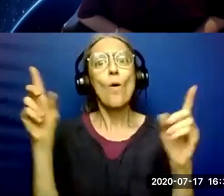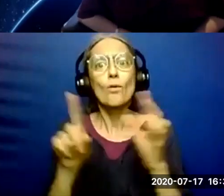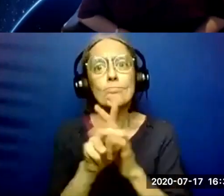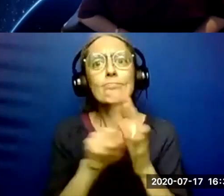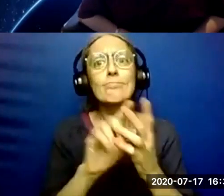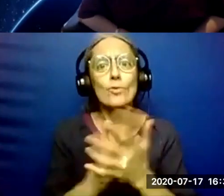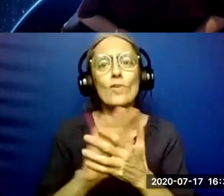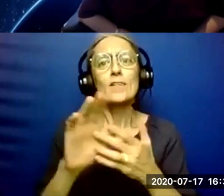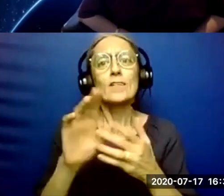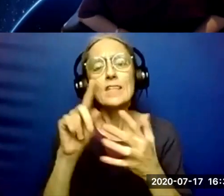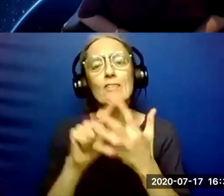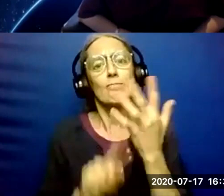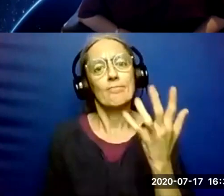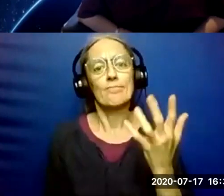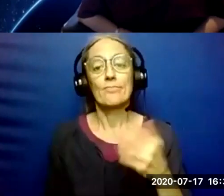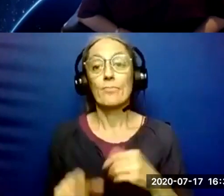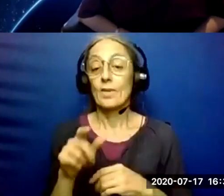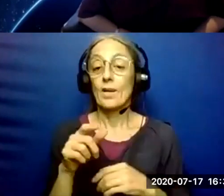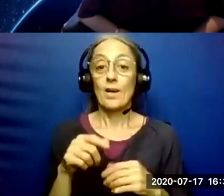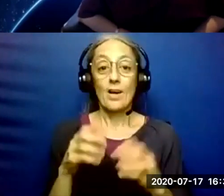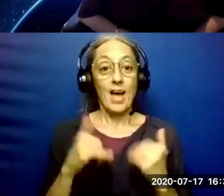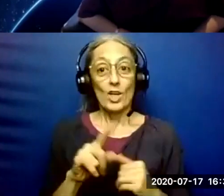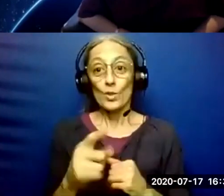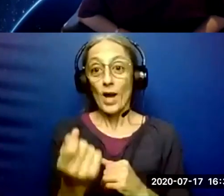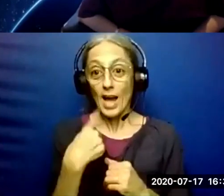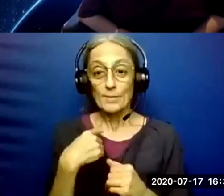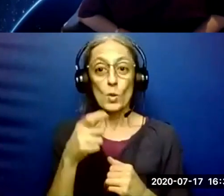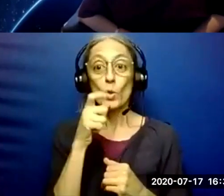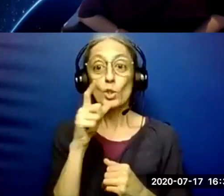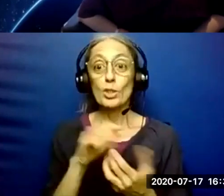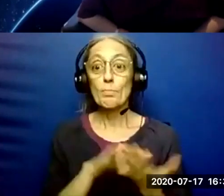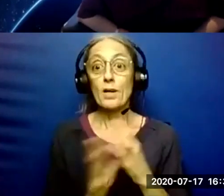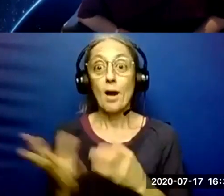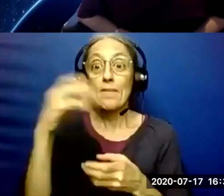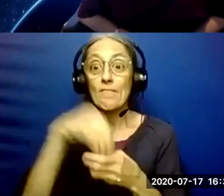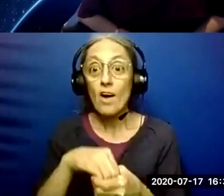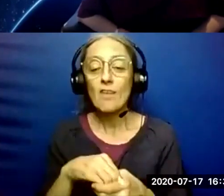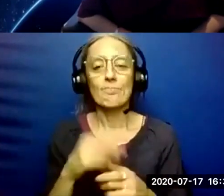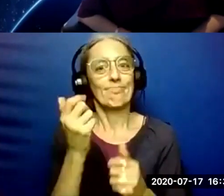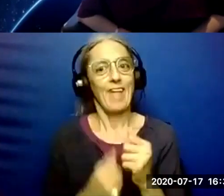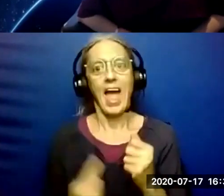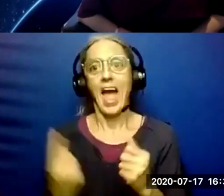And we bring in people that know us the most, who believe in us,